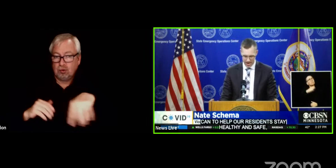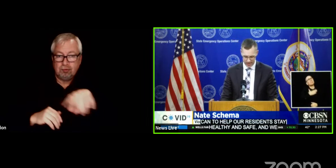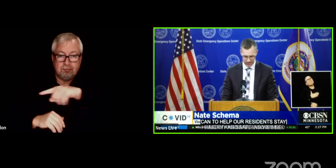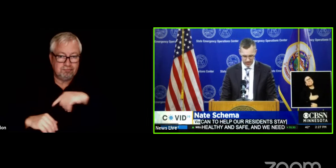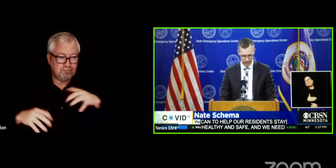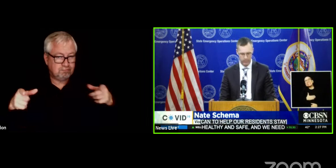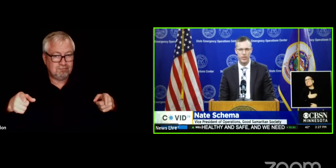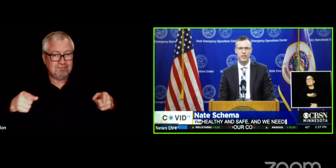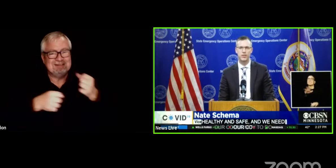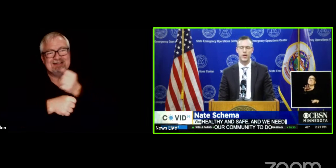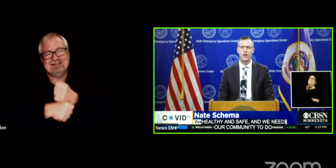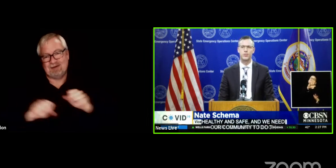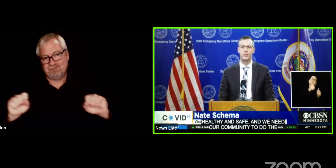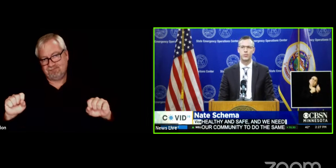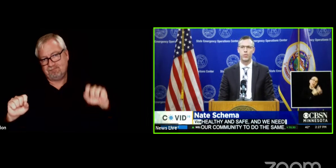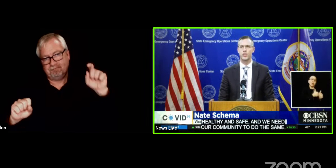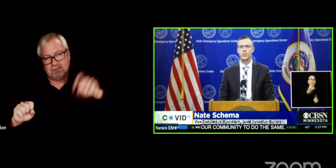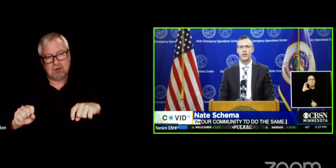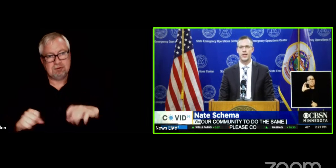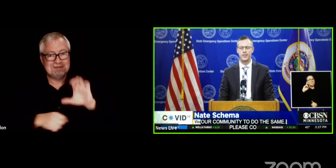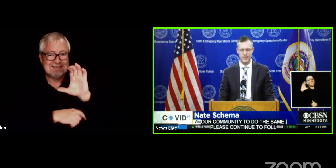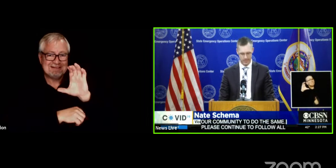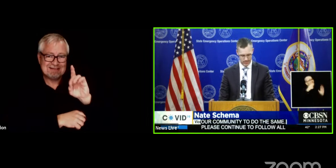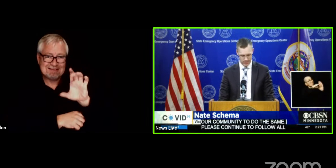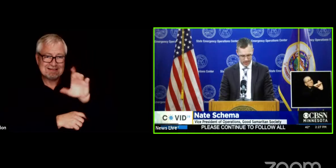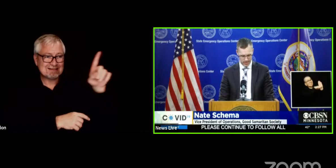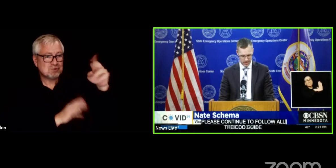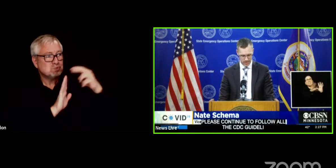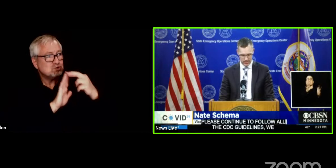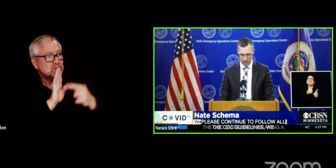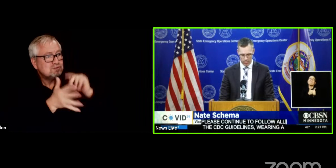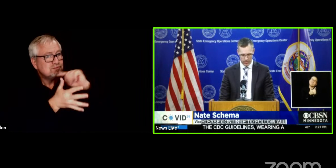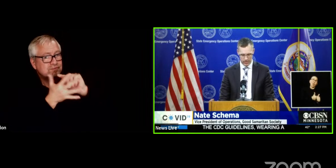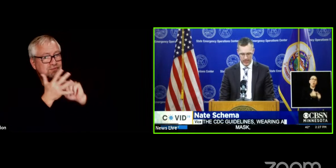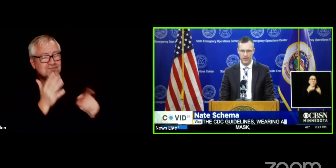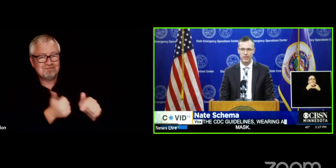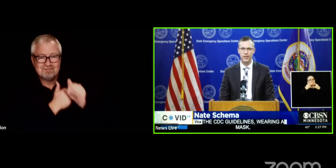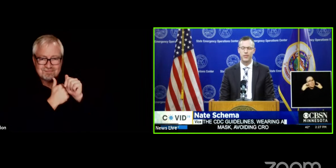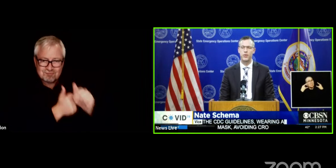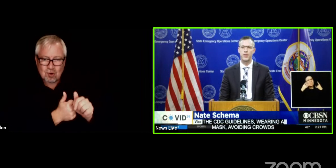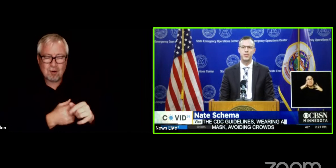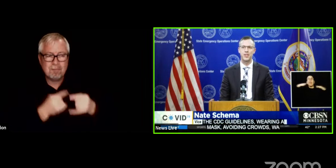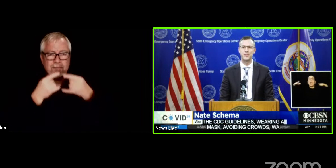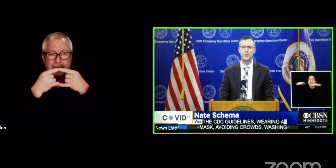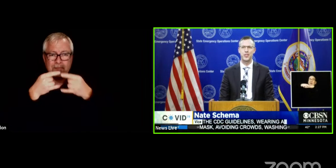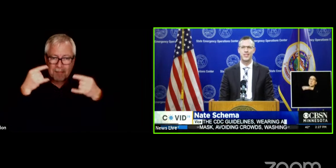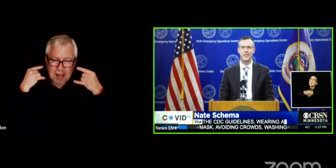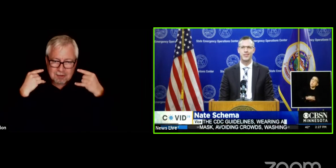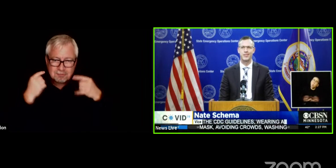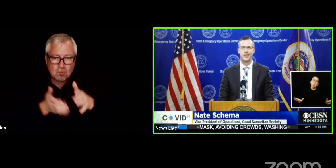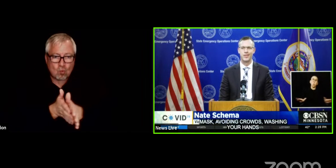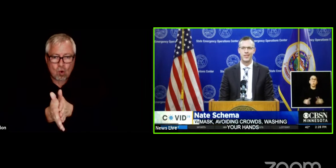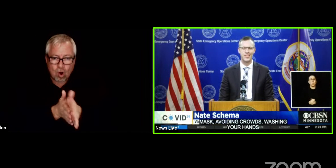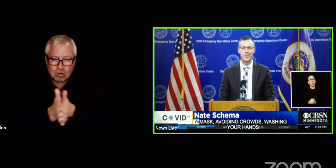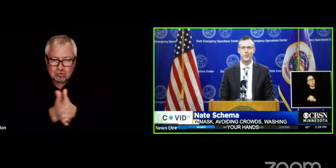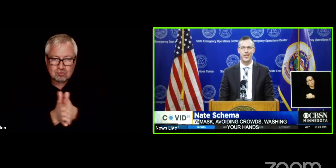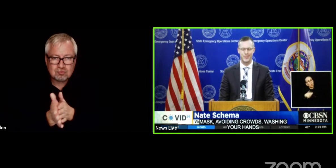MASK, AVOIDING CROWDS, WASHING YOUR HANDS, STAY HOME IF YOU'RE SICK, AND IF YOU HAVEN'T GOTTEN YOUR FLU SHOT YET, IT'S NOT TOO LATE.